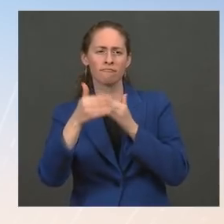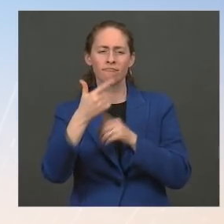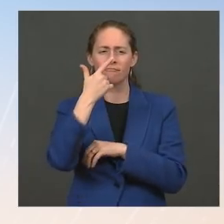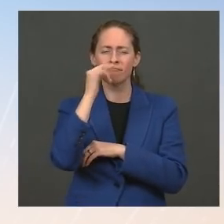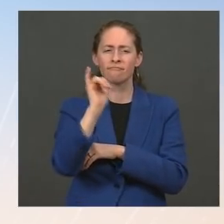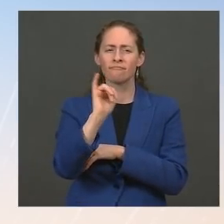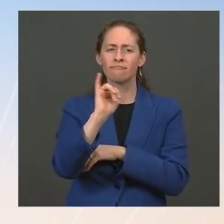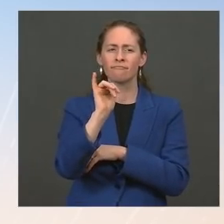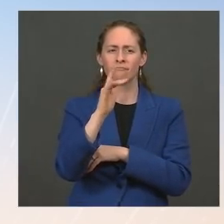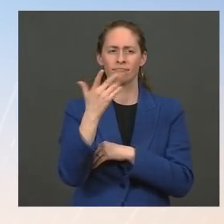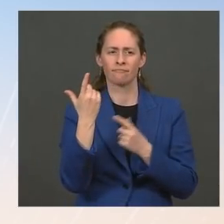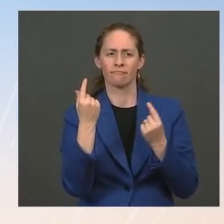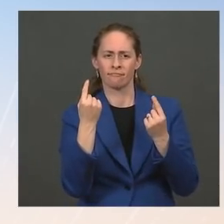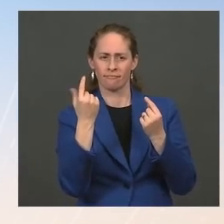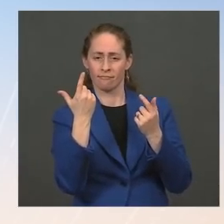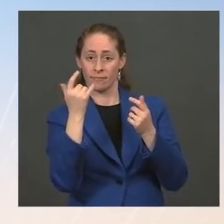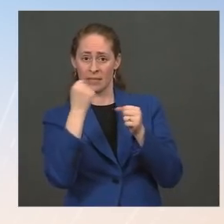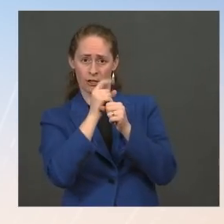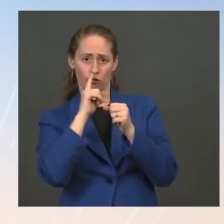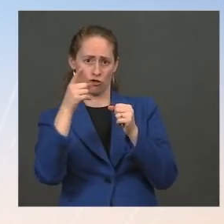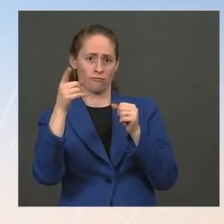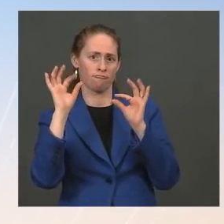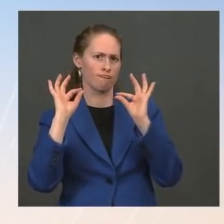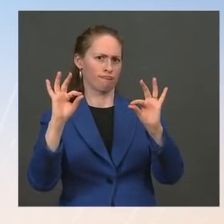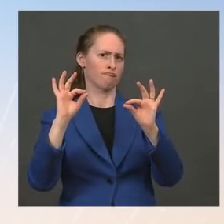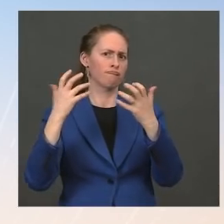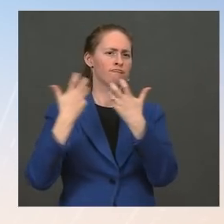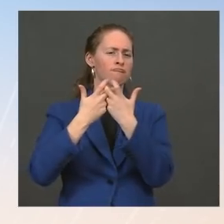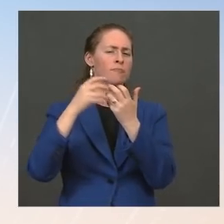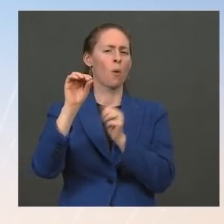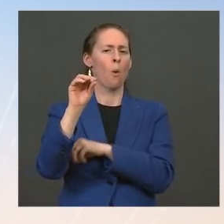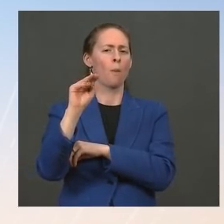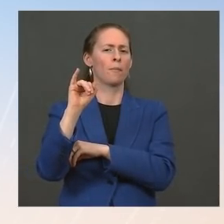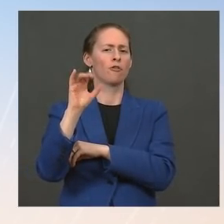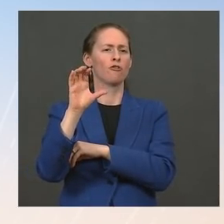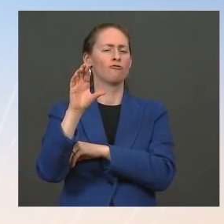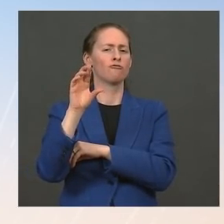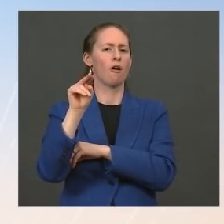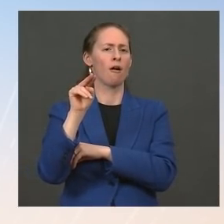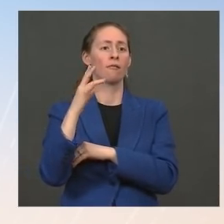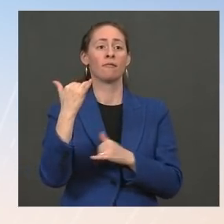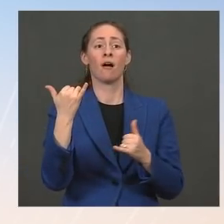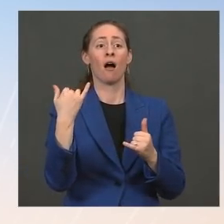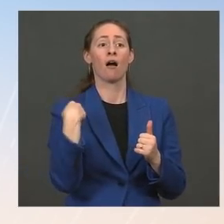with FDA emergency use authorization are required to assess their tests as new variants emerge.